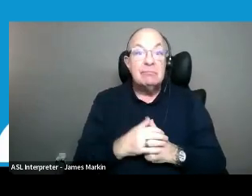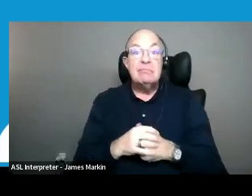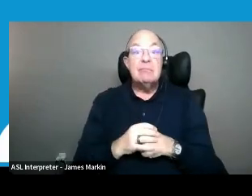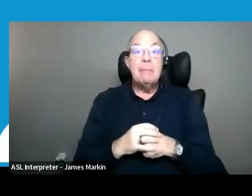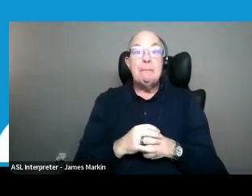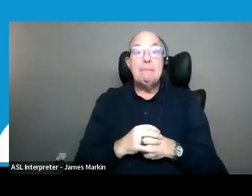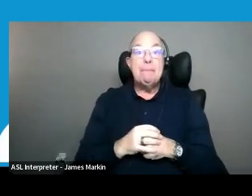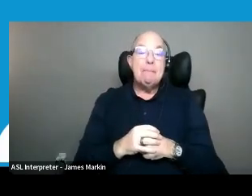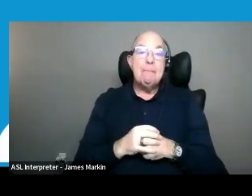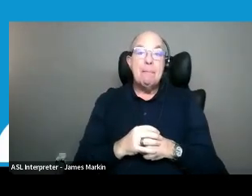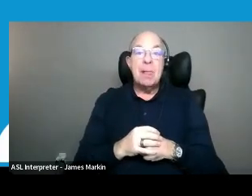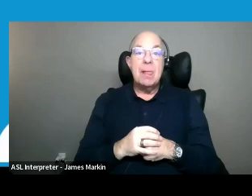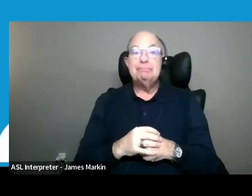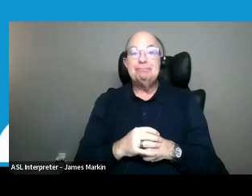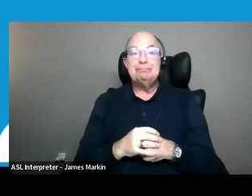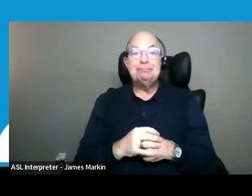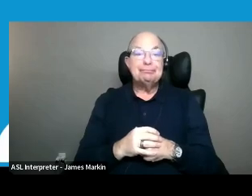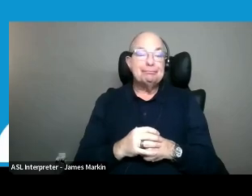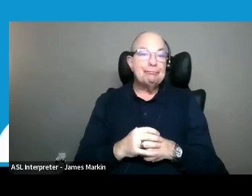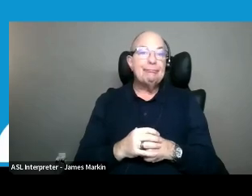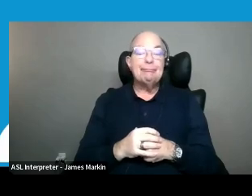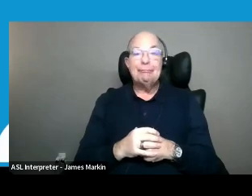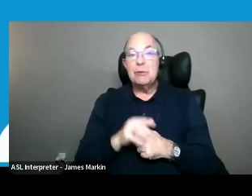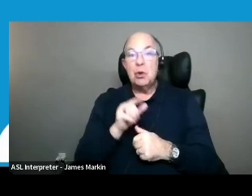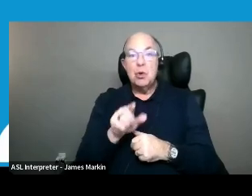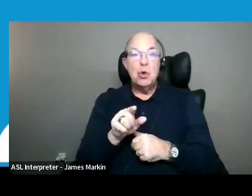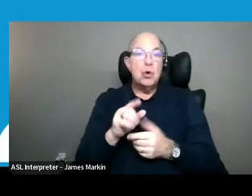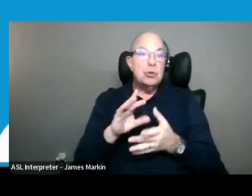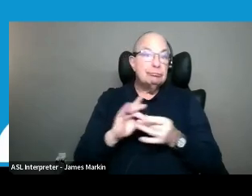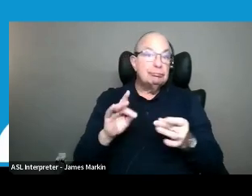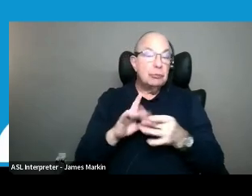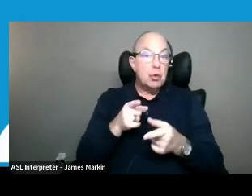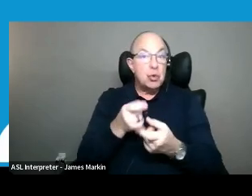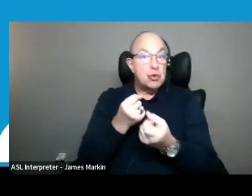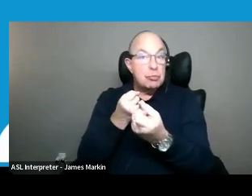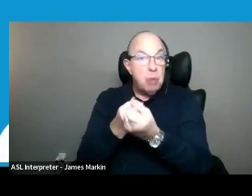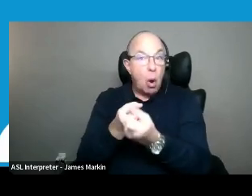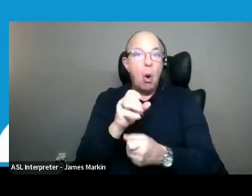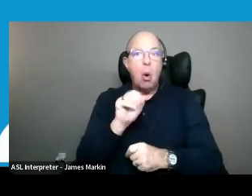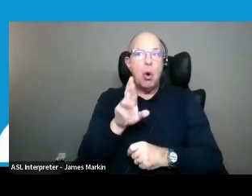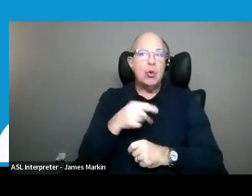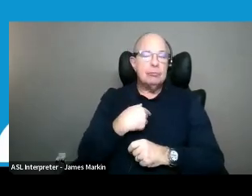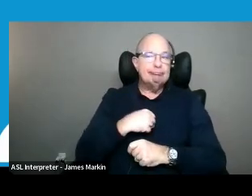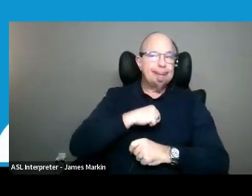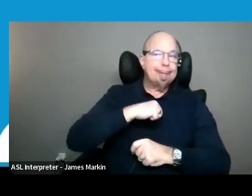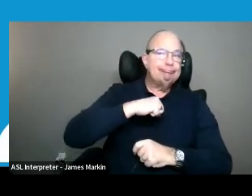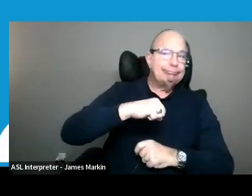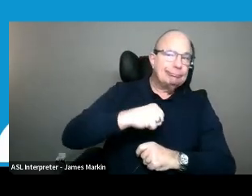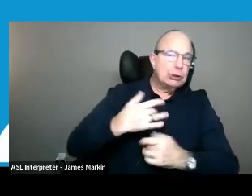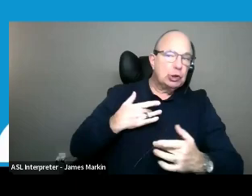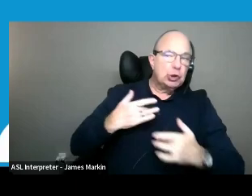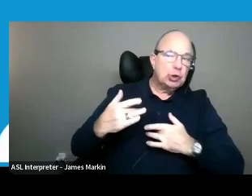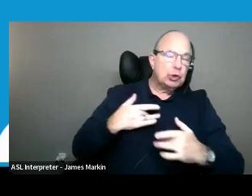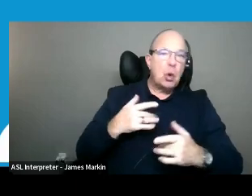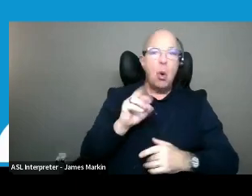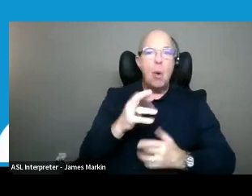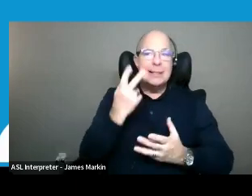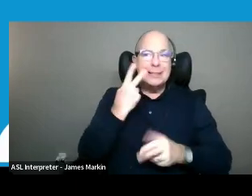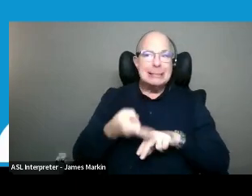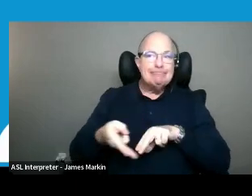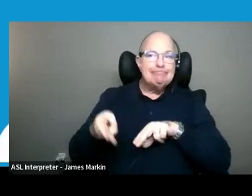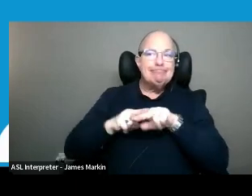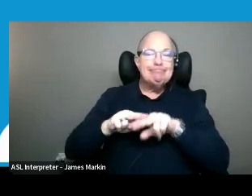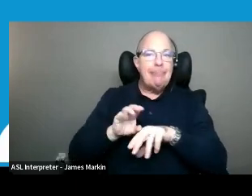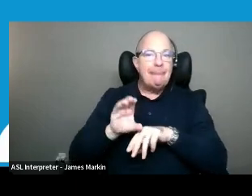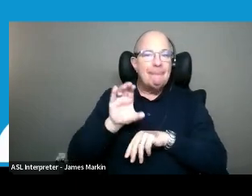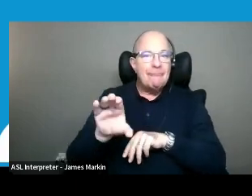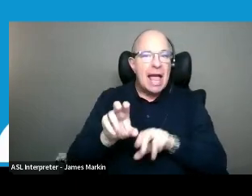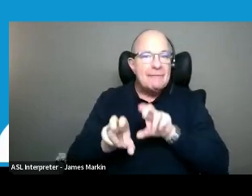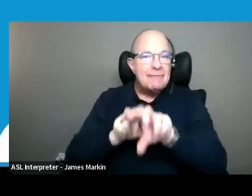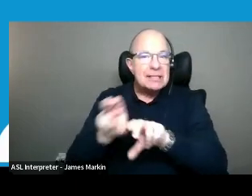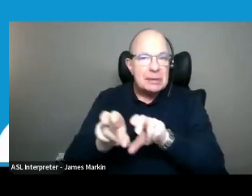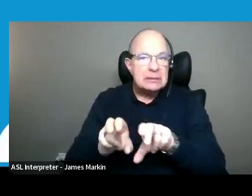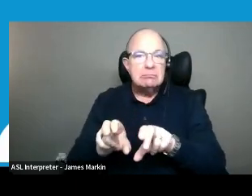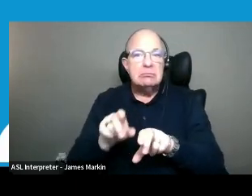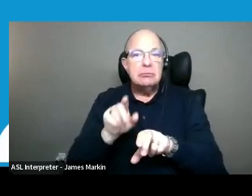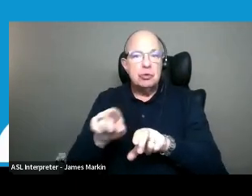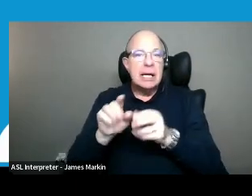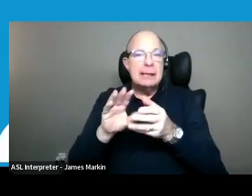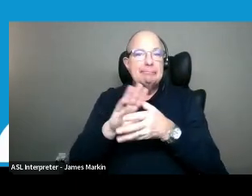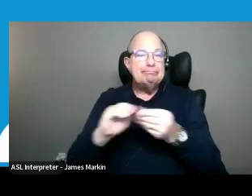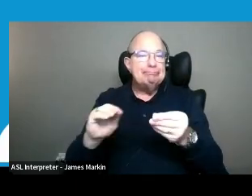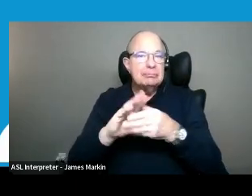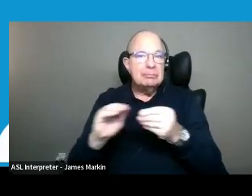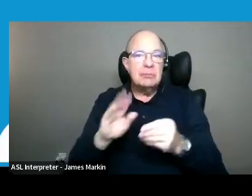Shannon Spencer (she/her): You know, state whether you are concerned or support, or you would like to see increased investment, in the case of the city budget, in a certain area or topic.